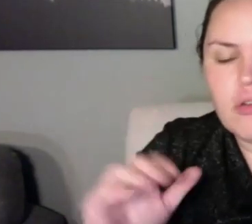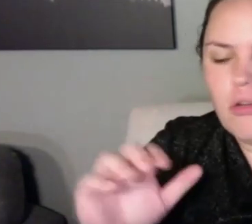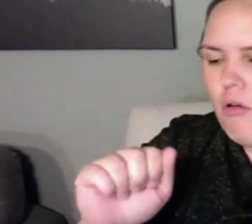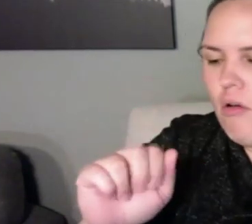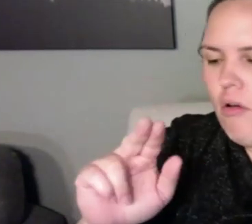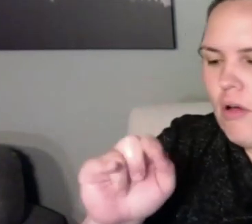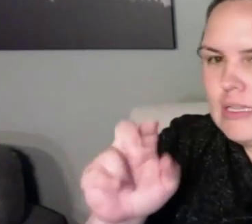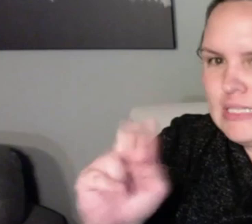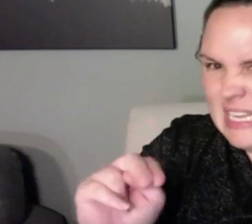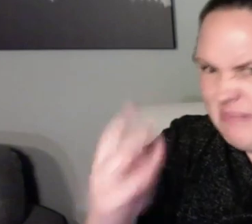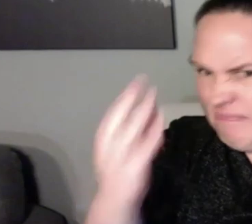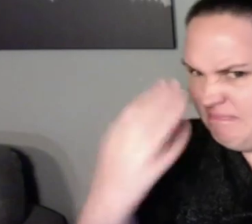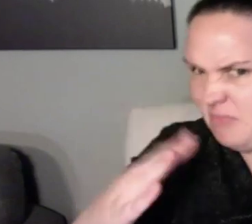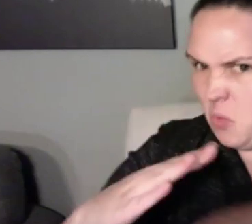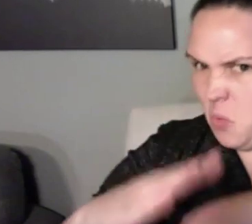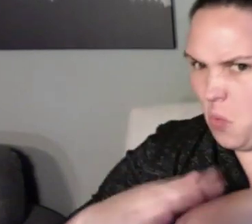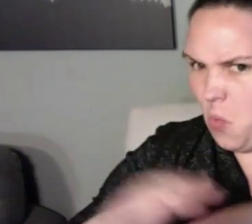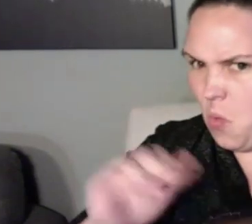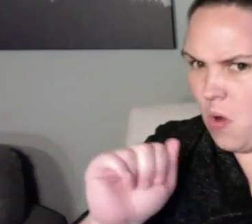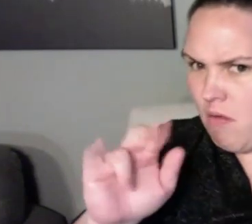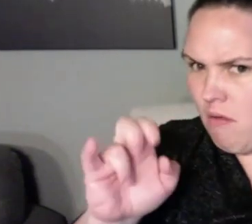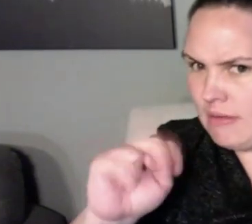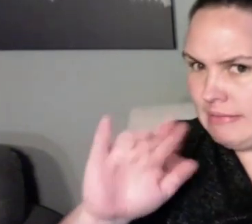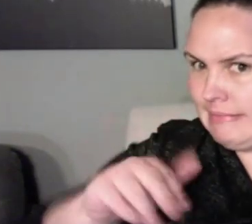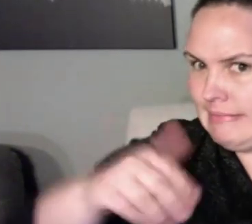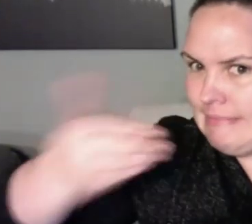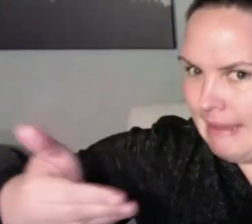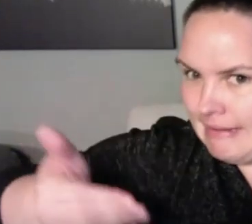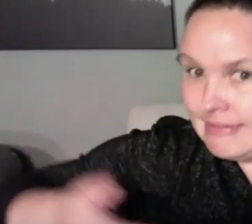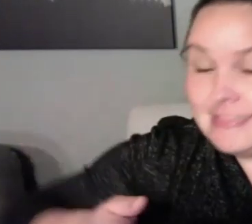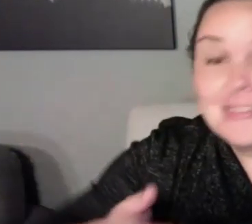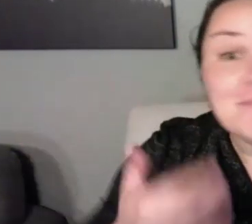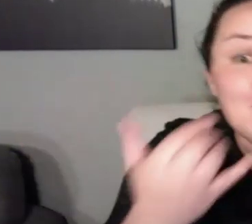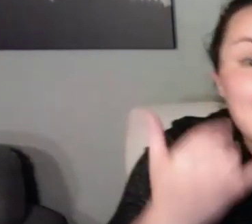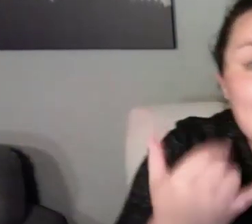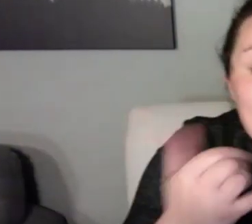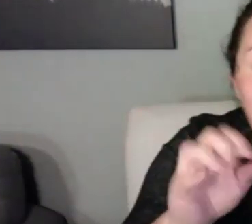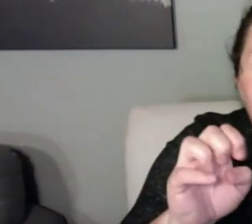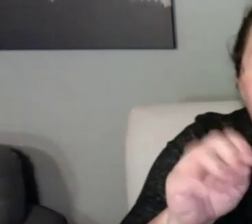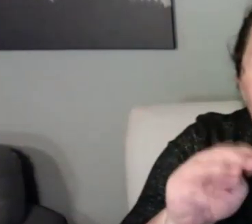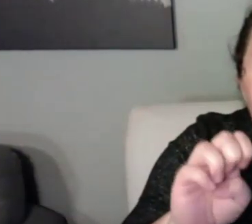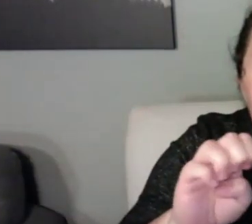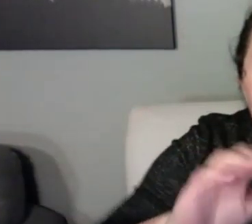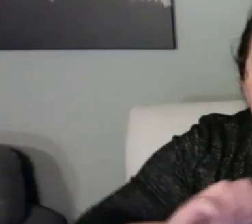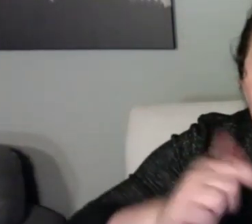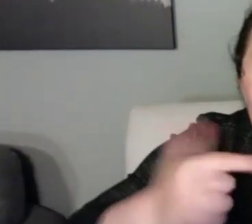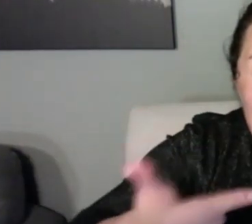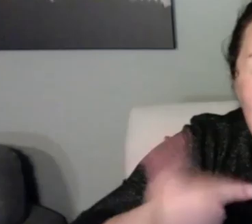So Austin is on deck. Eme, the floor is yours.